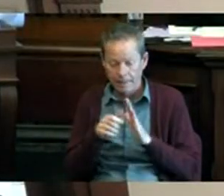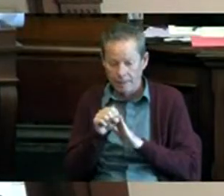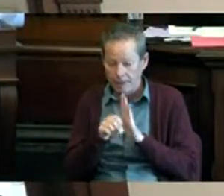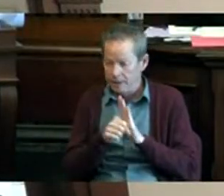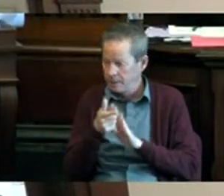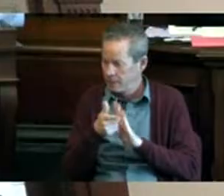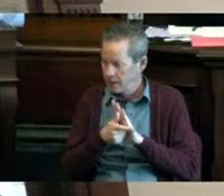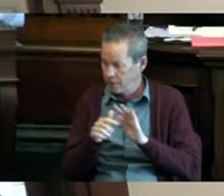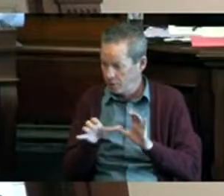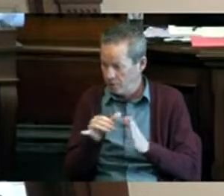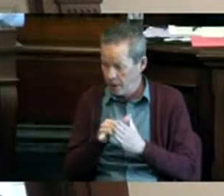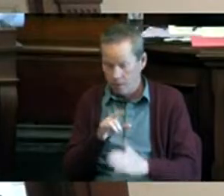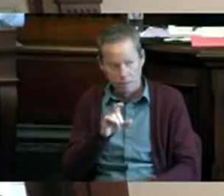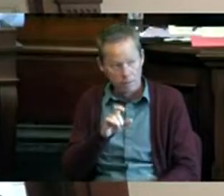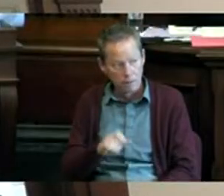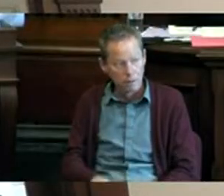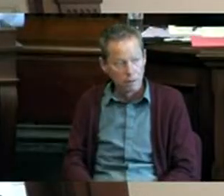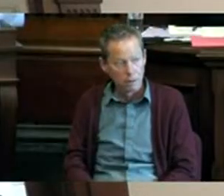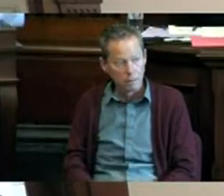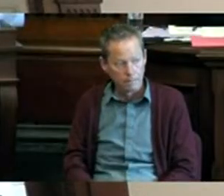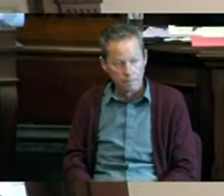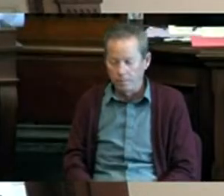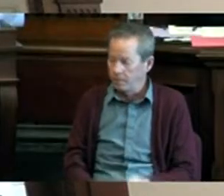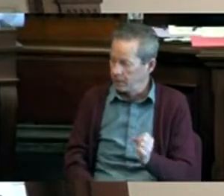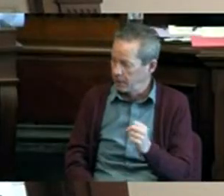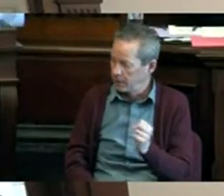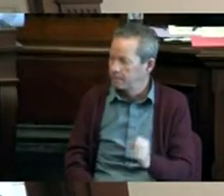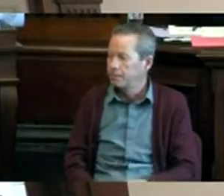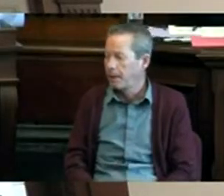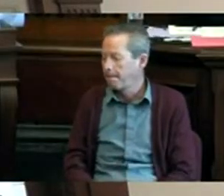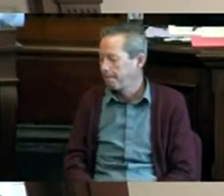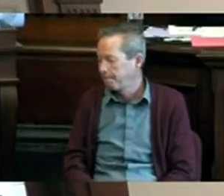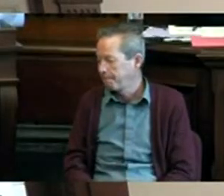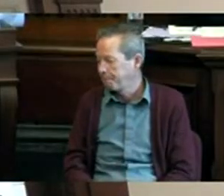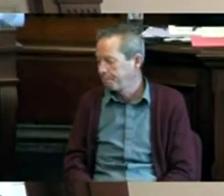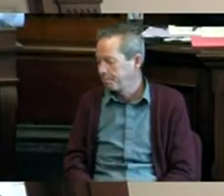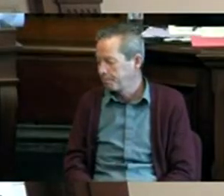Council member. Patterson. Are